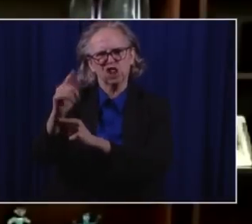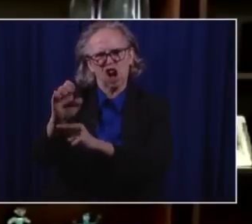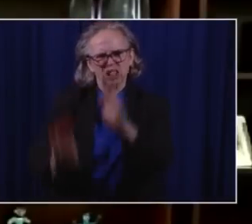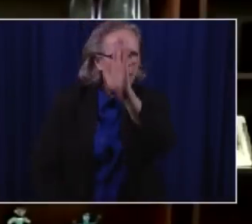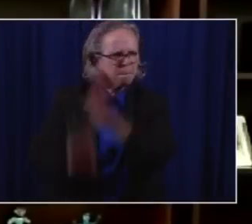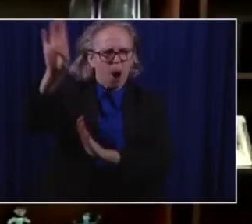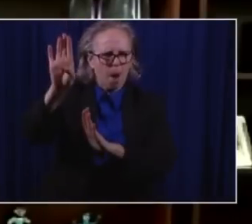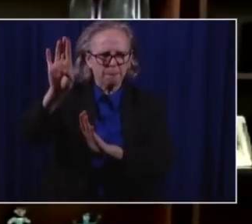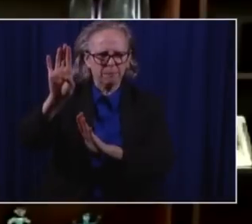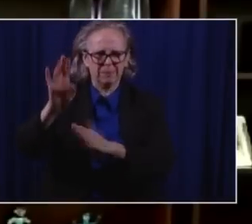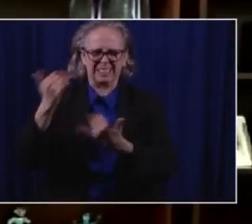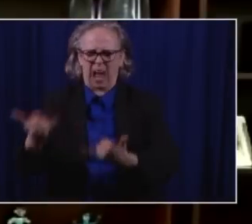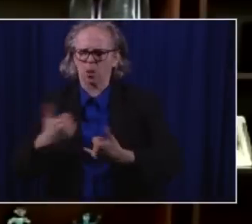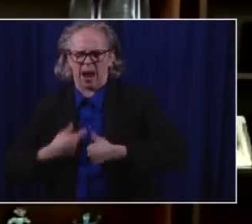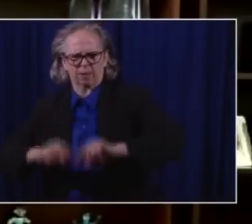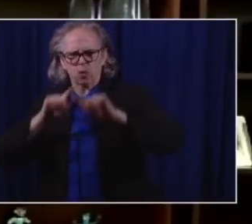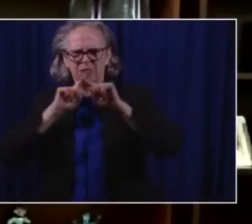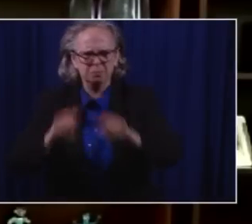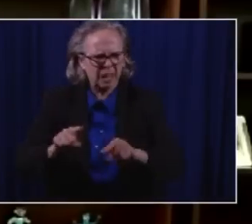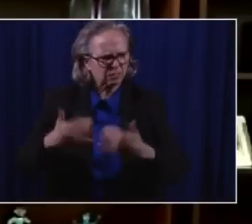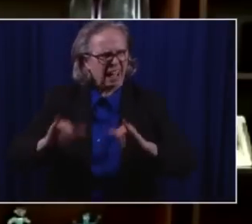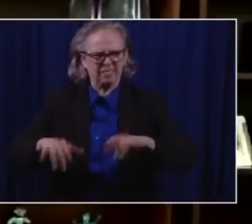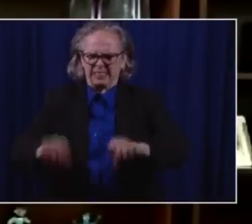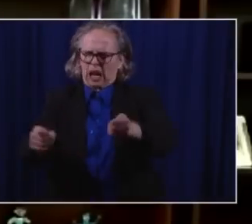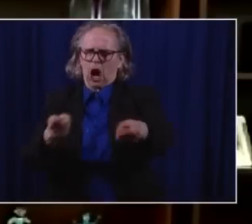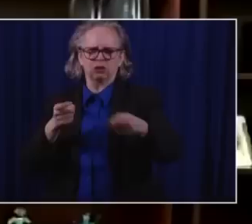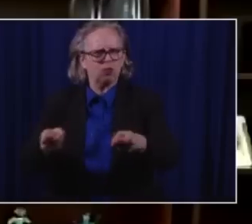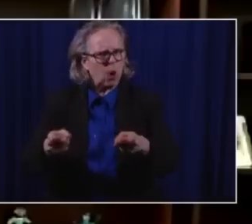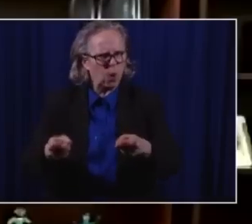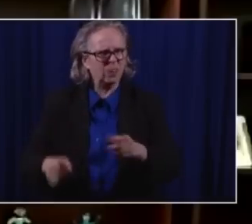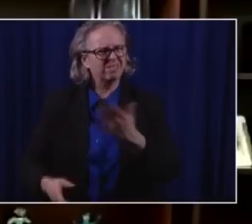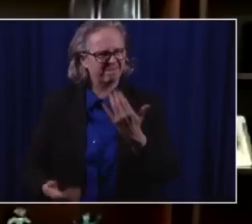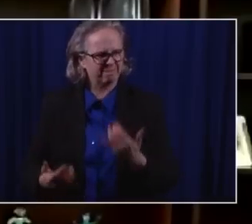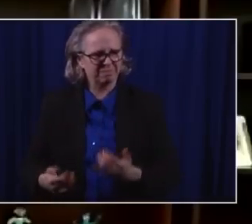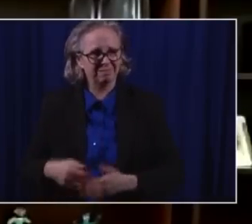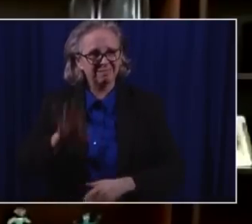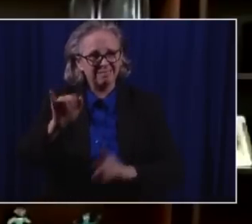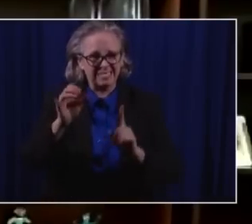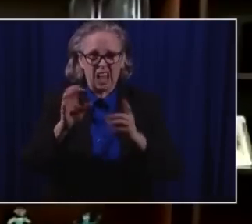colleagues have said we've seen the search it is here. We're